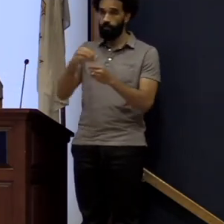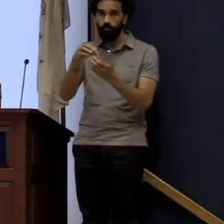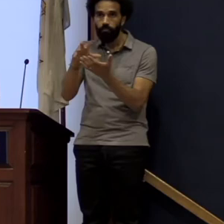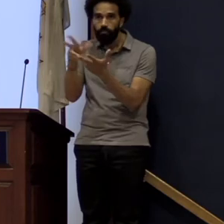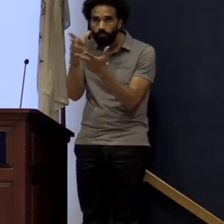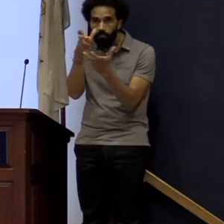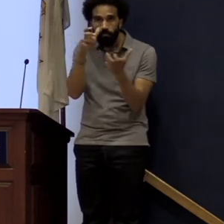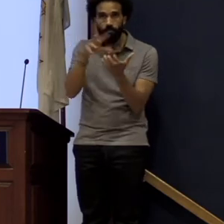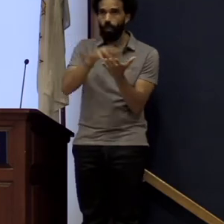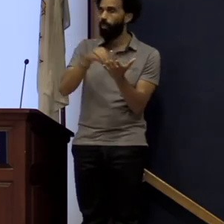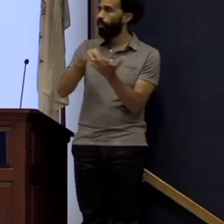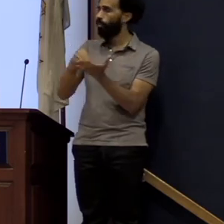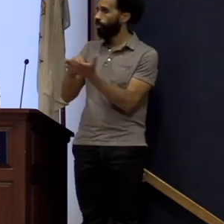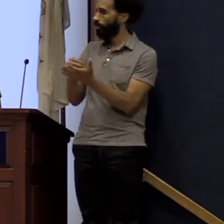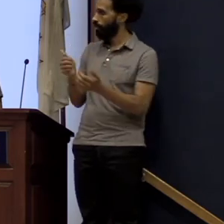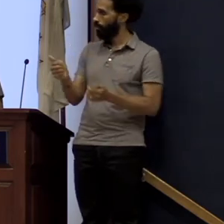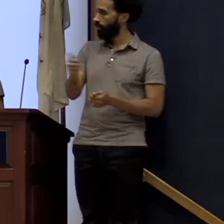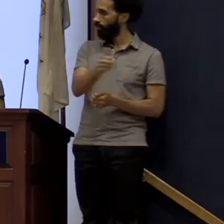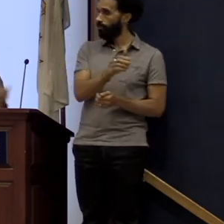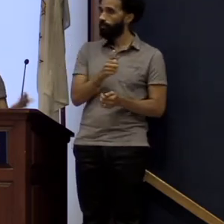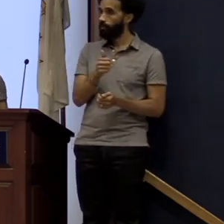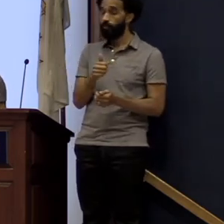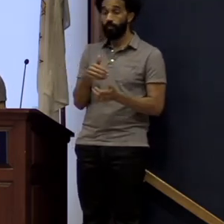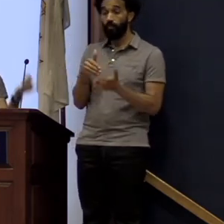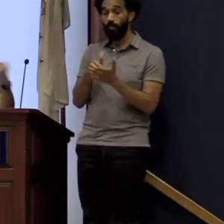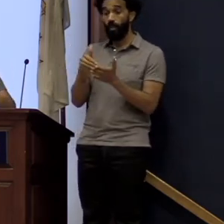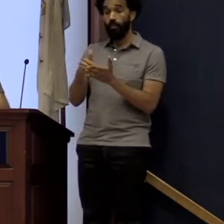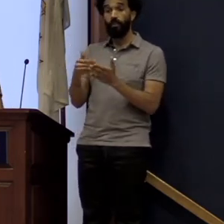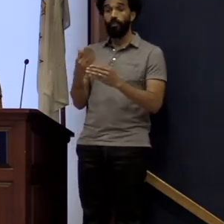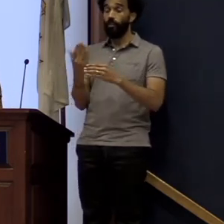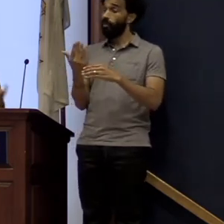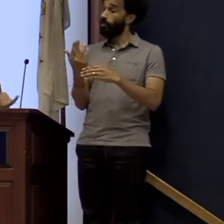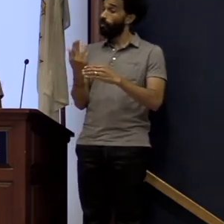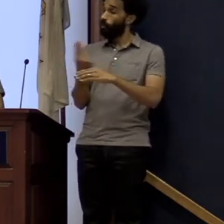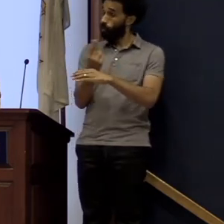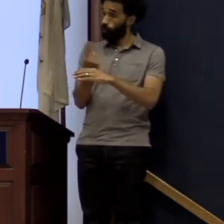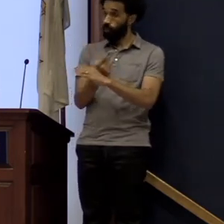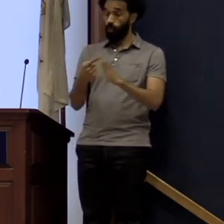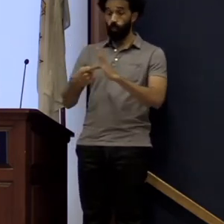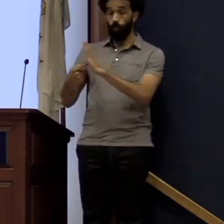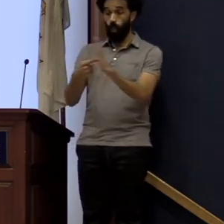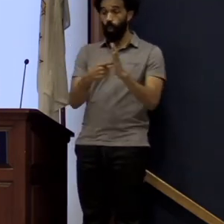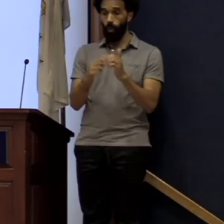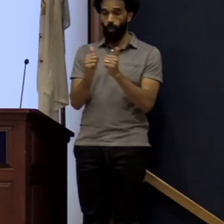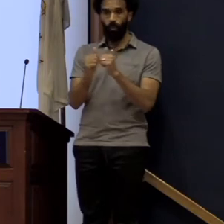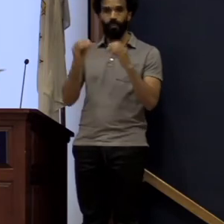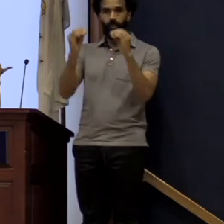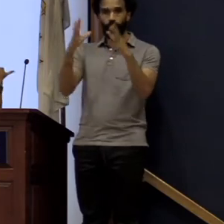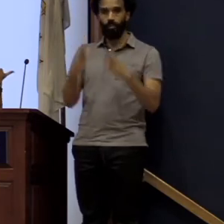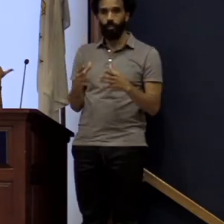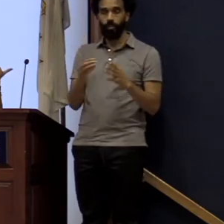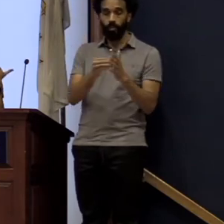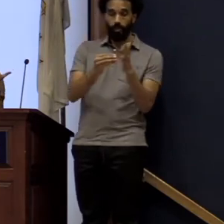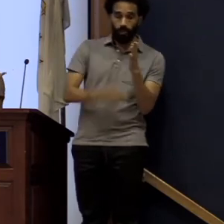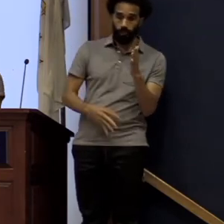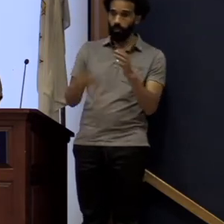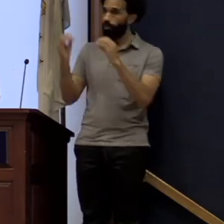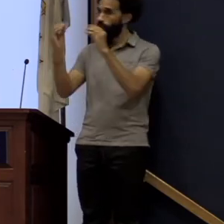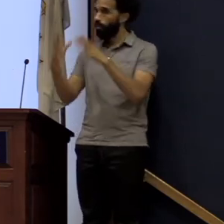Professional development sessions with teachers when sometimes the kids zoom in and talk with the teachers as well So Stephen knows I'm here today showing you his video